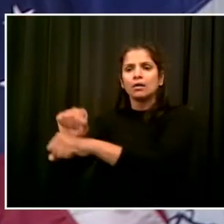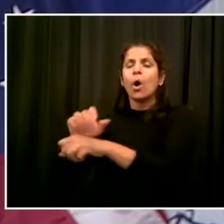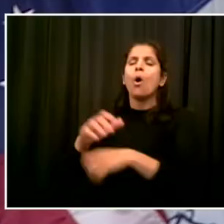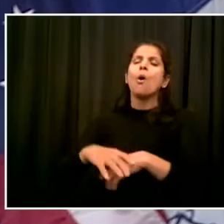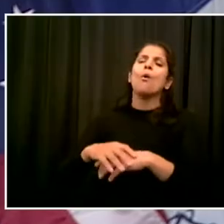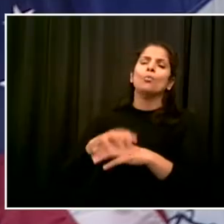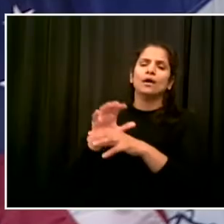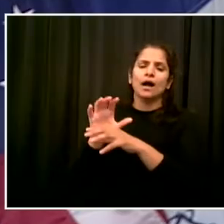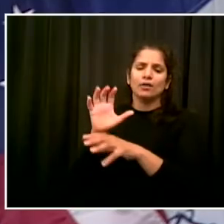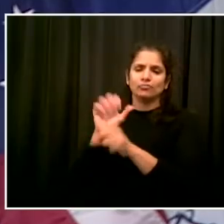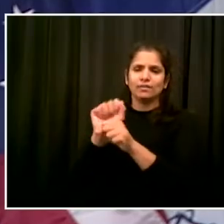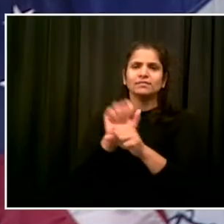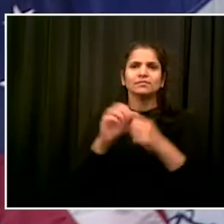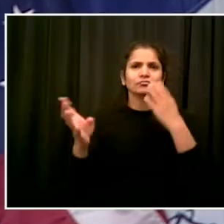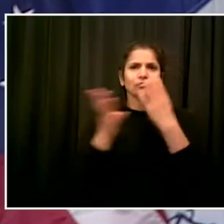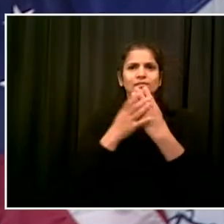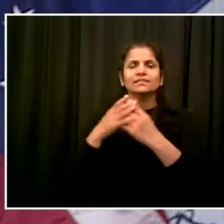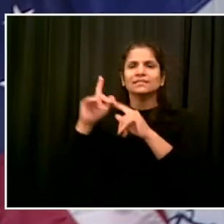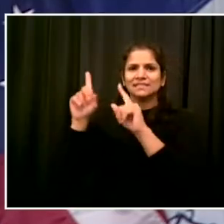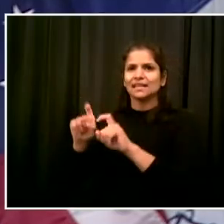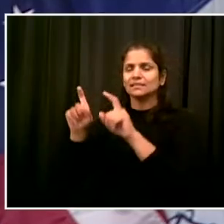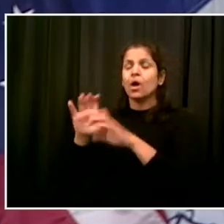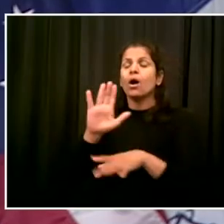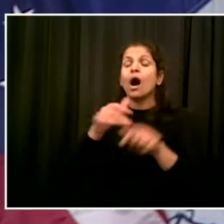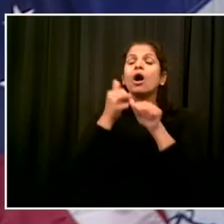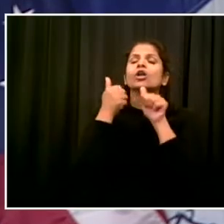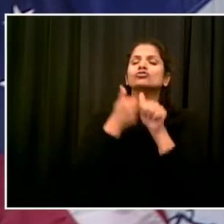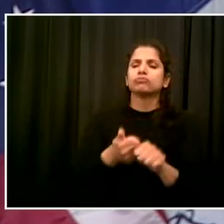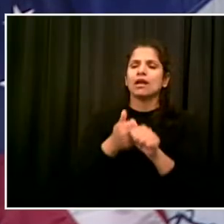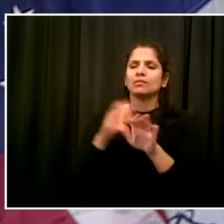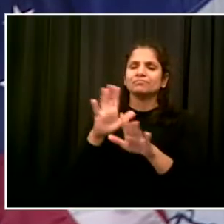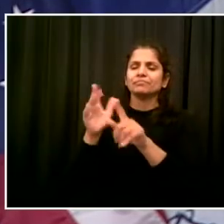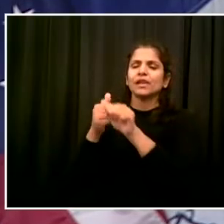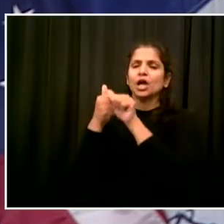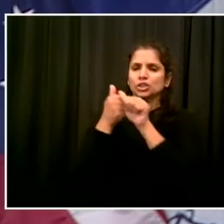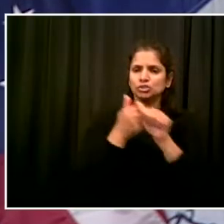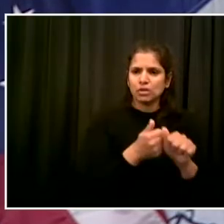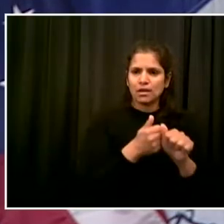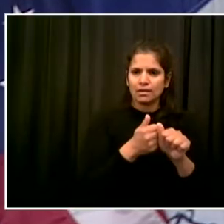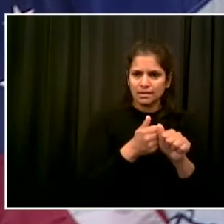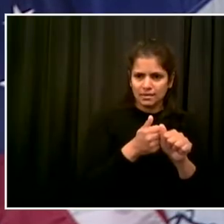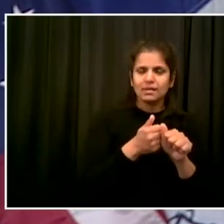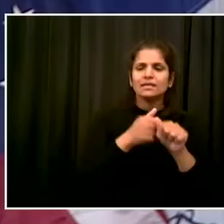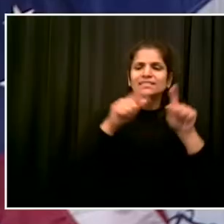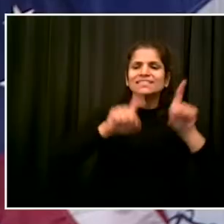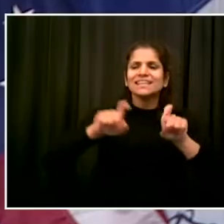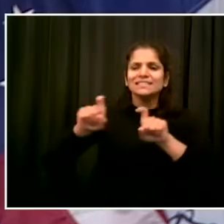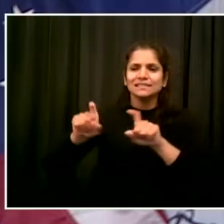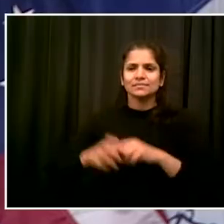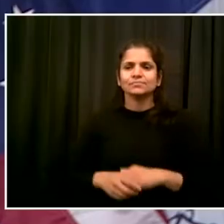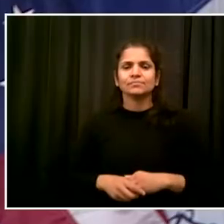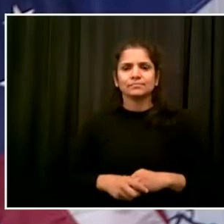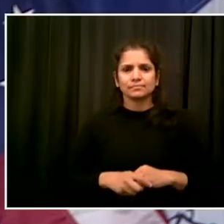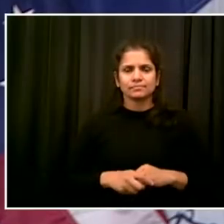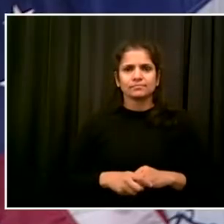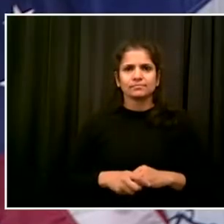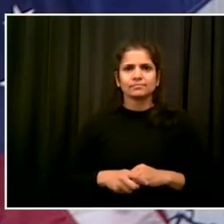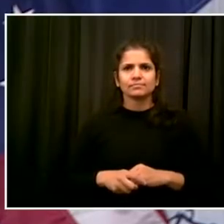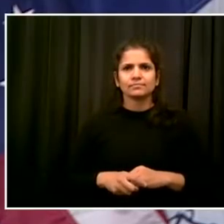YORK CITY'S CONTT ACTRACING PROGRAM. MESO THAT WERE